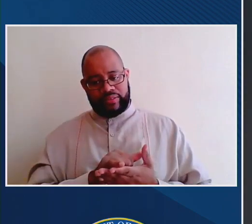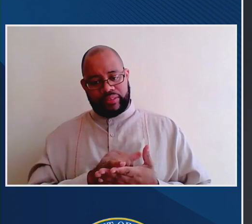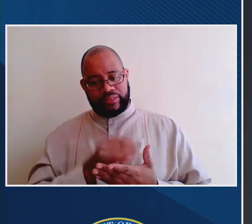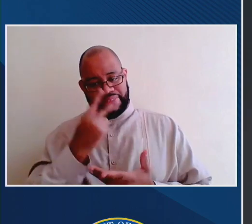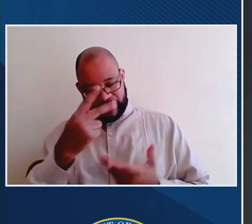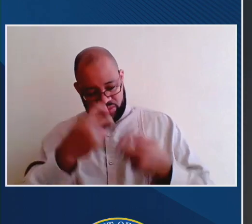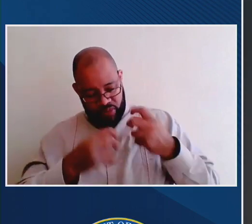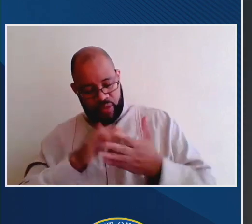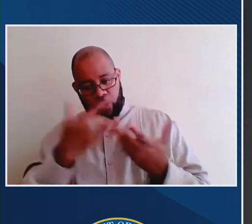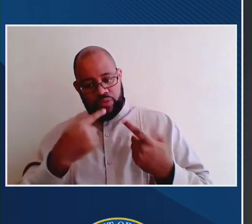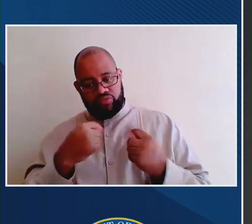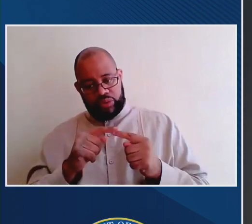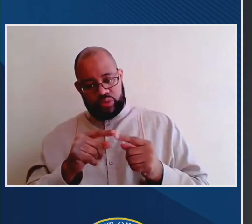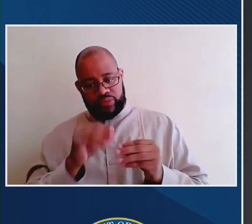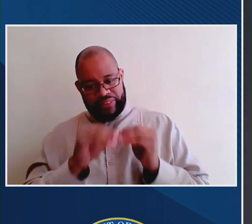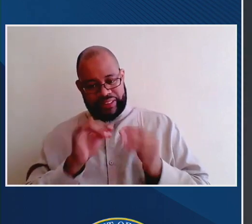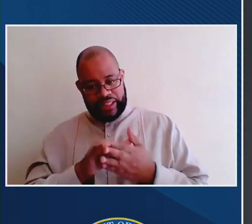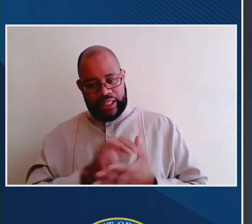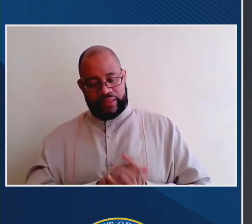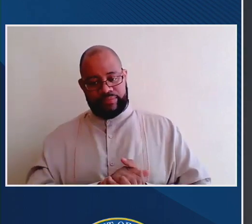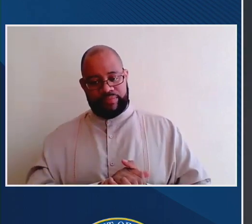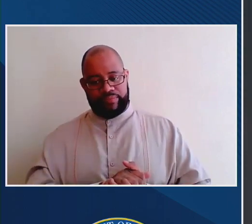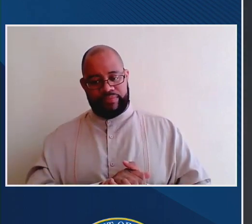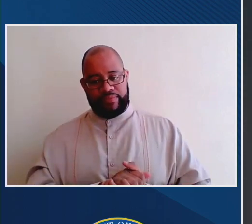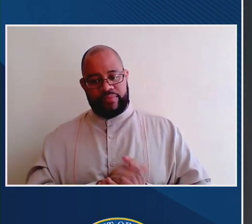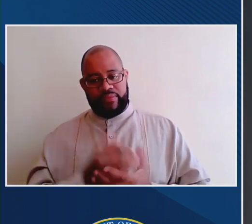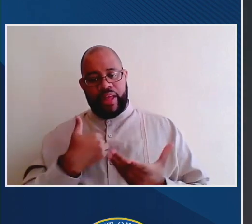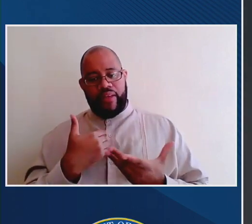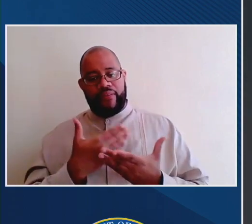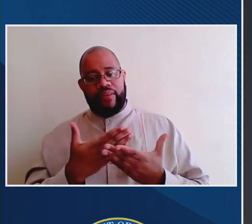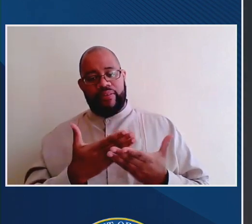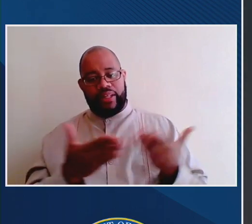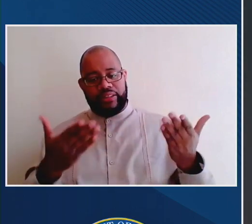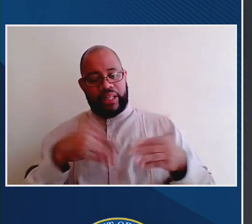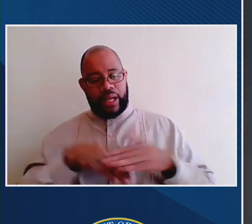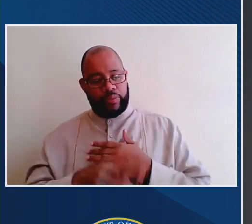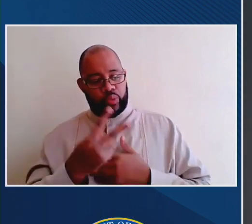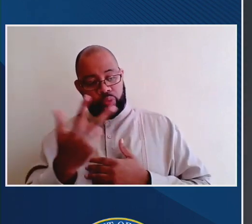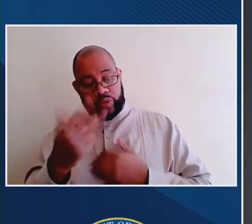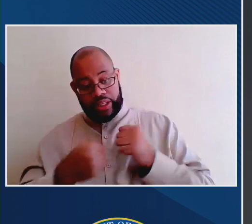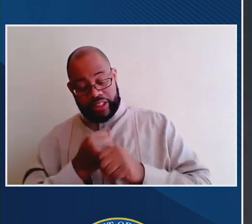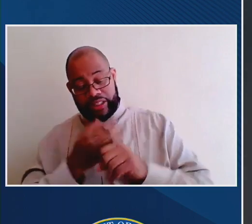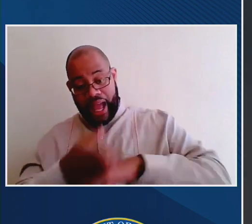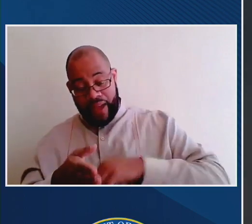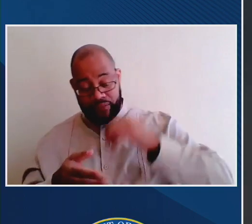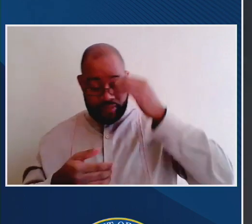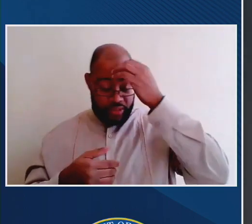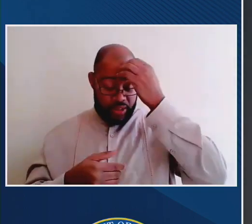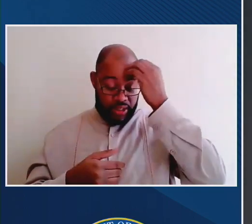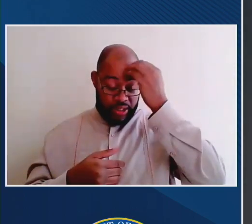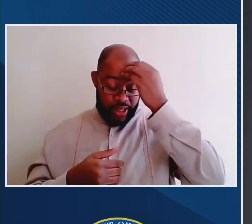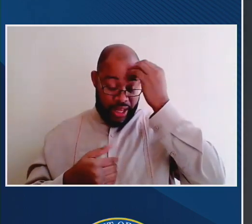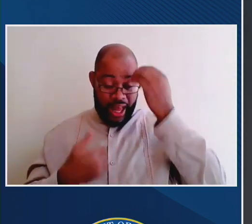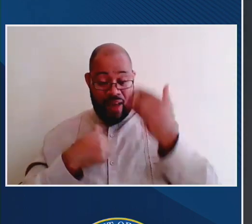come in two, three years after the fact, and there's a concern on students having a loan come in or all of a sudden, three